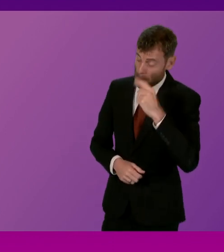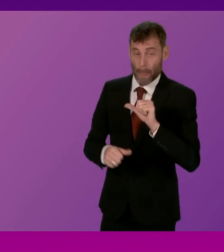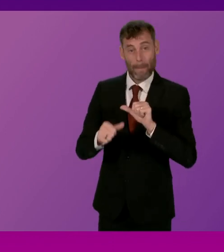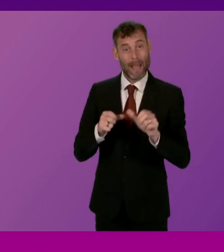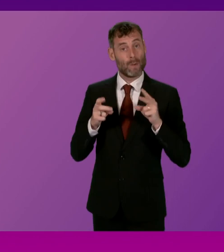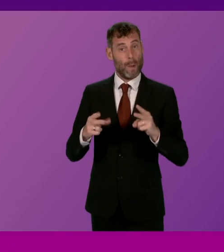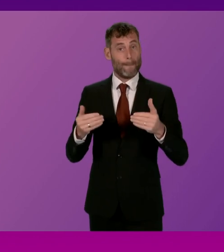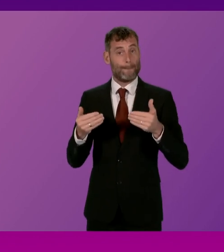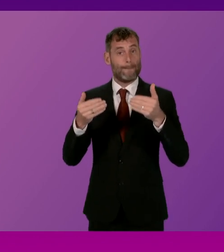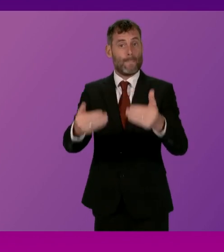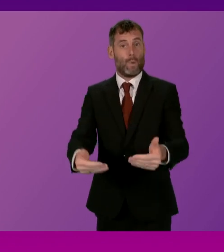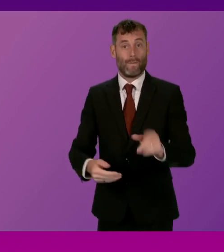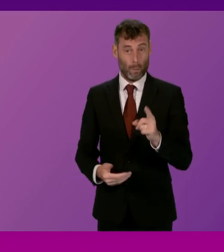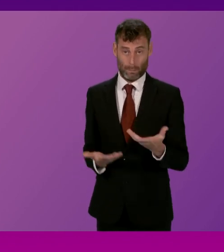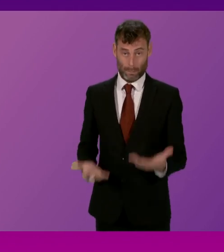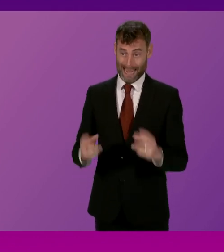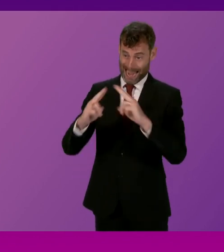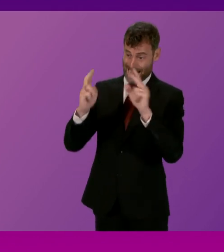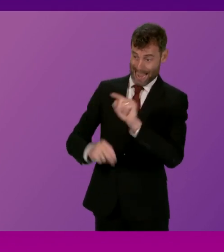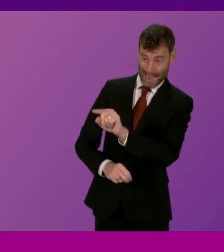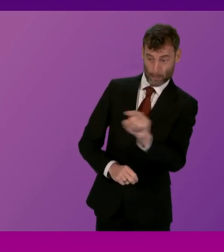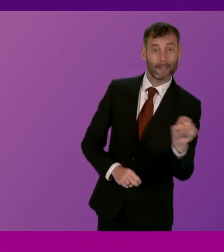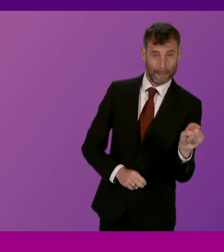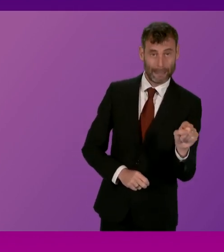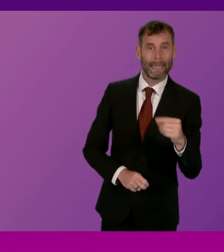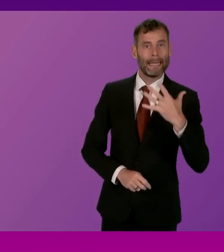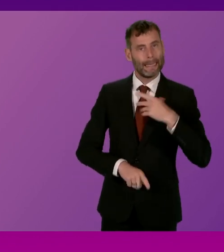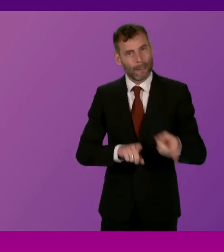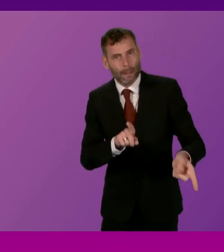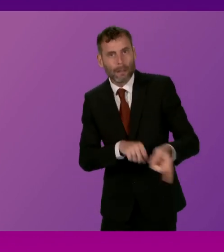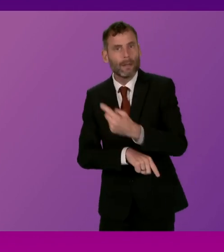our existing housing stock might be through accelerating the deployment of district heating